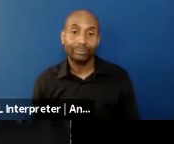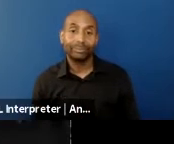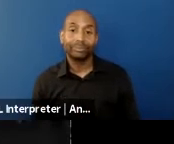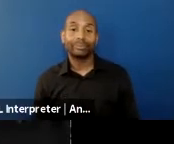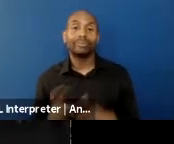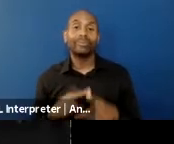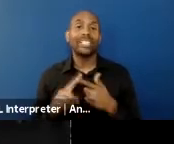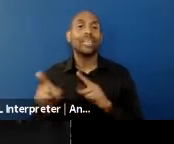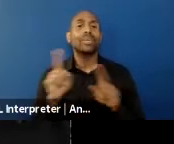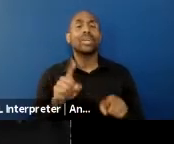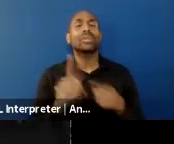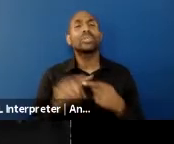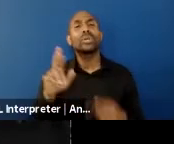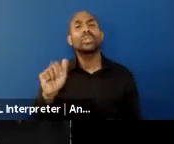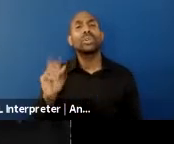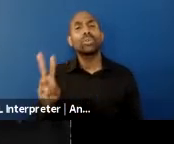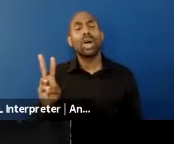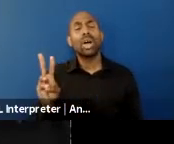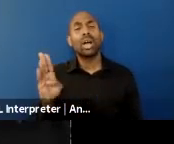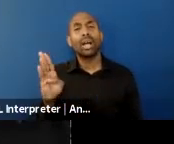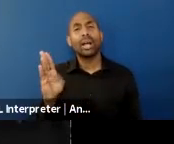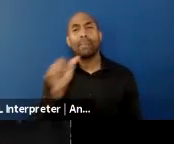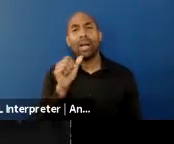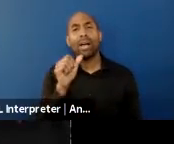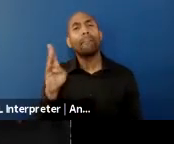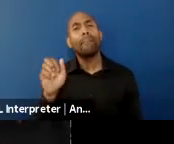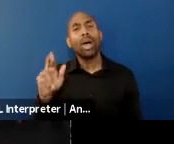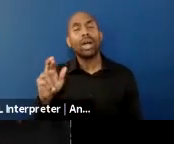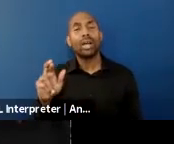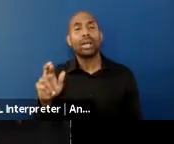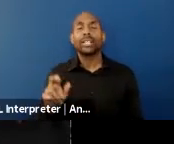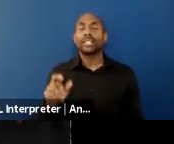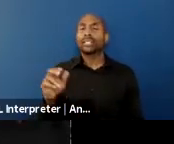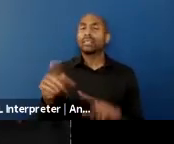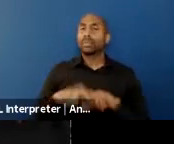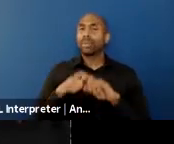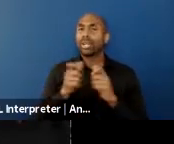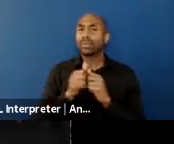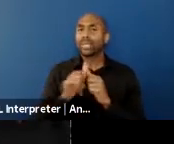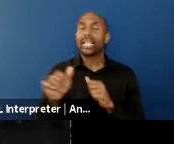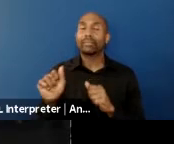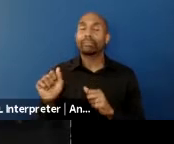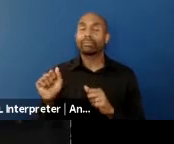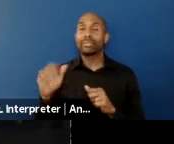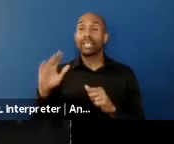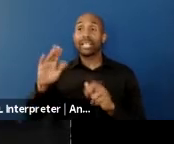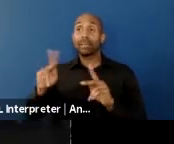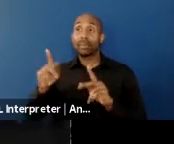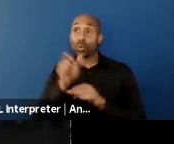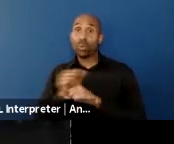Daisy is available to interview and help record your Lexington Market stories you may have. Or anyone you might know.